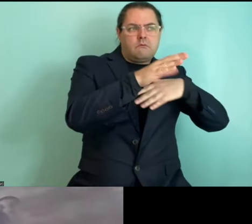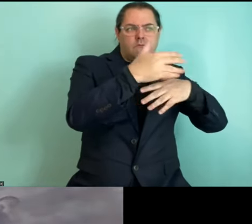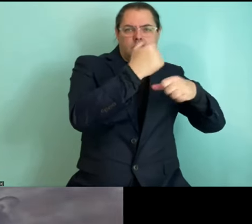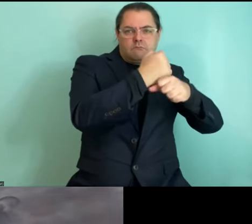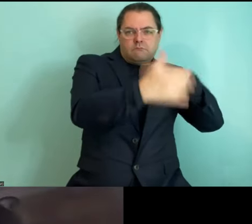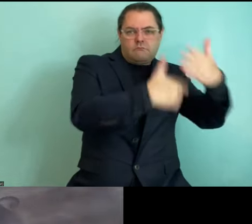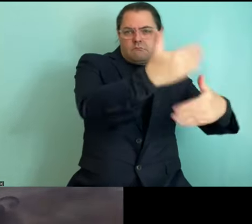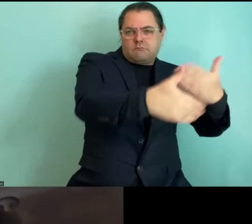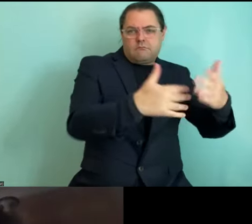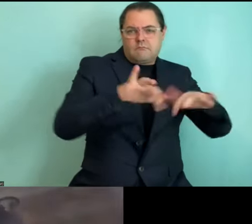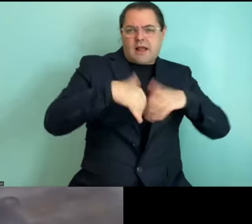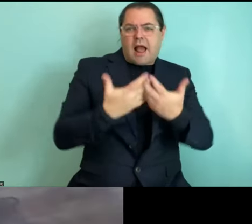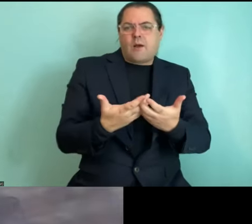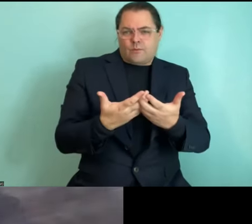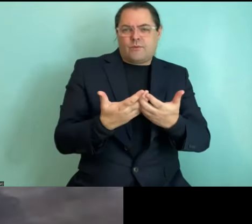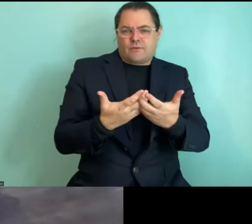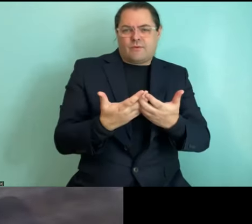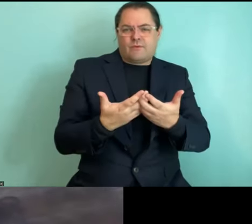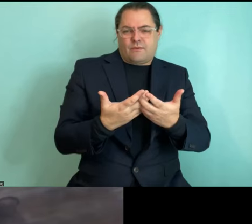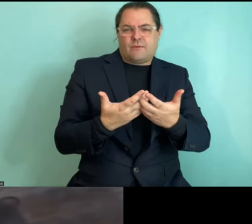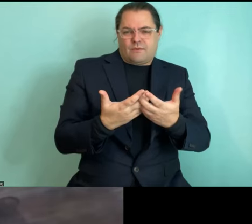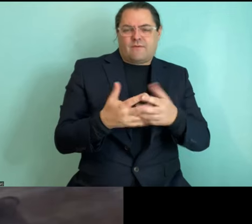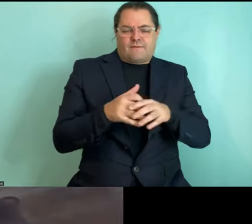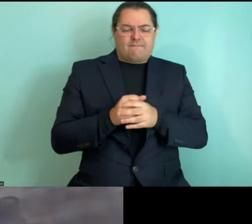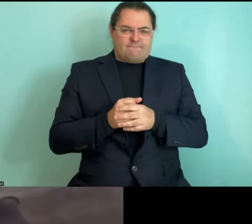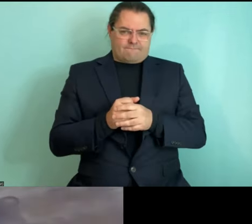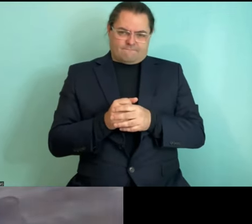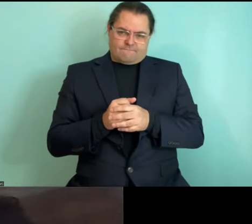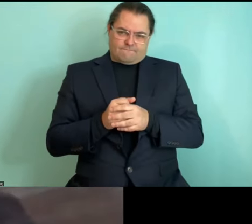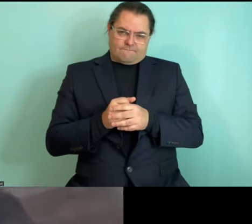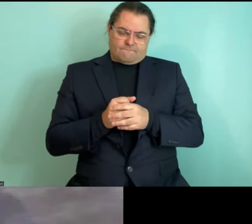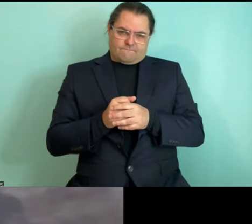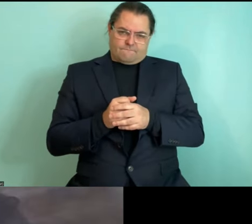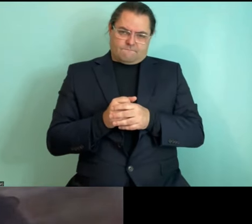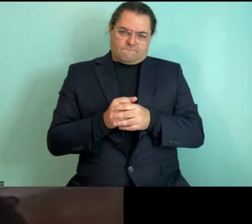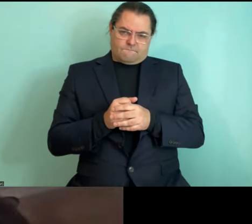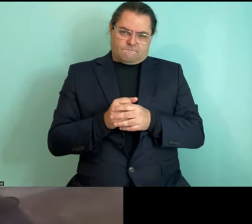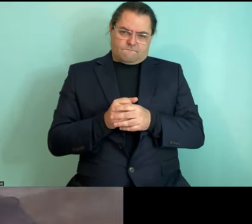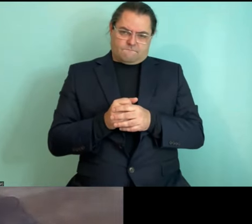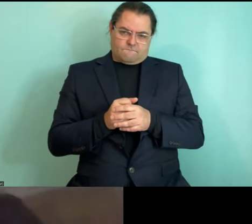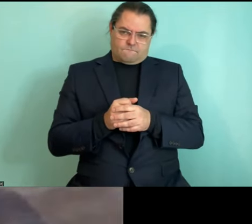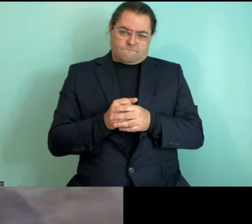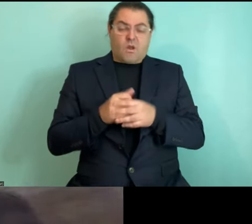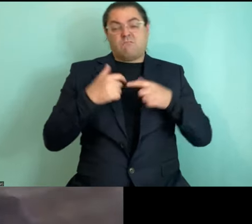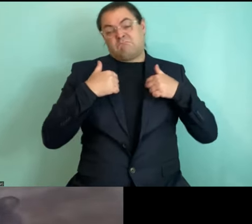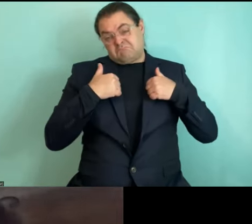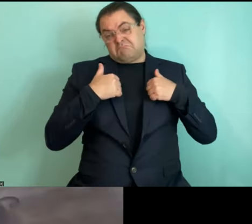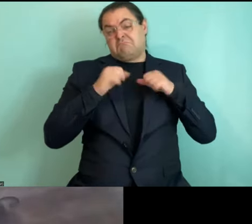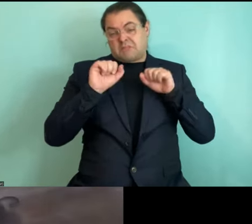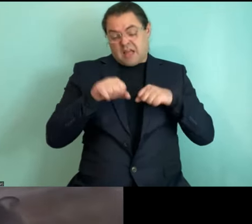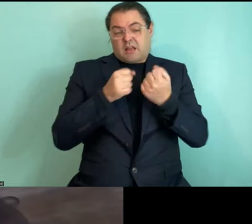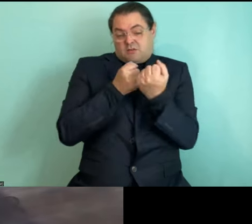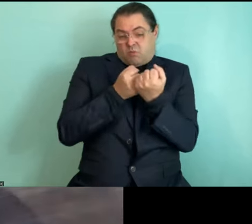has really, if you left it on the fed the depression shaky but over your heart will